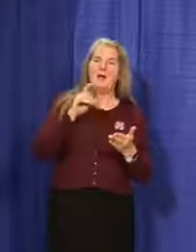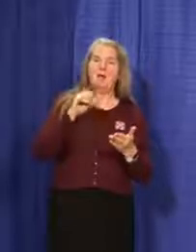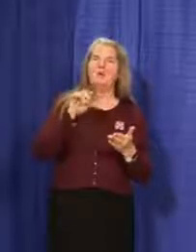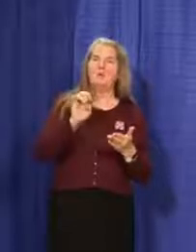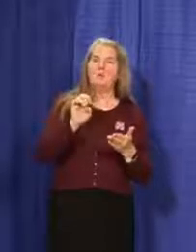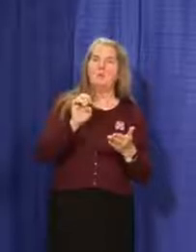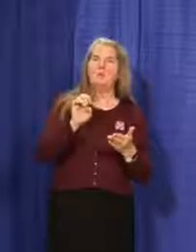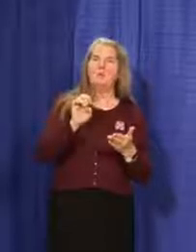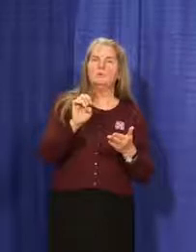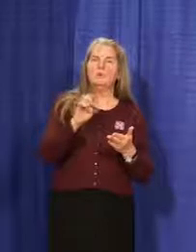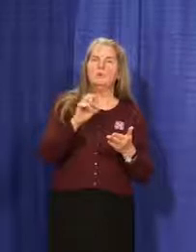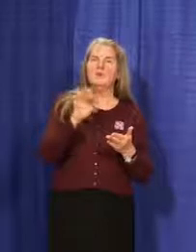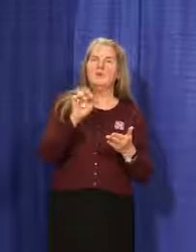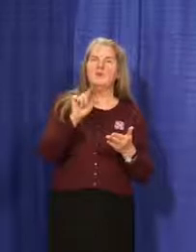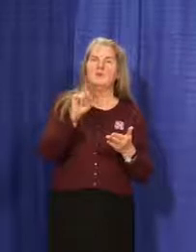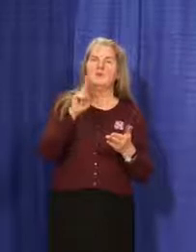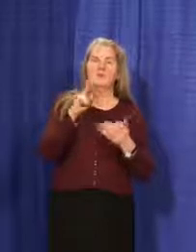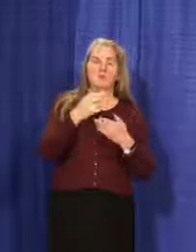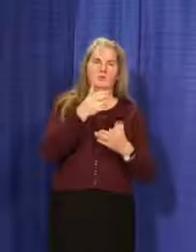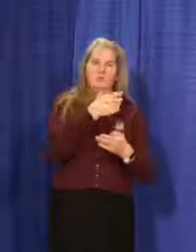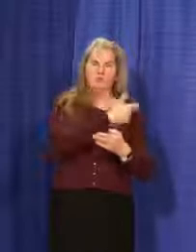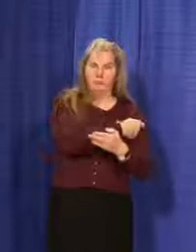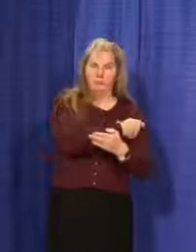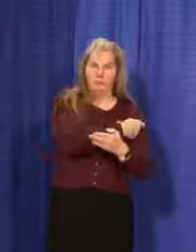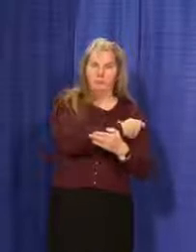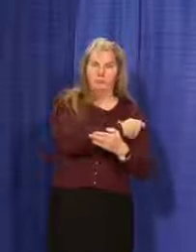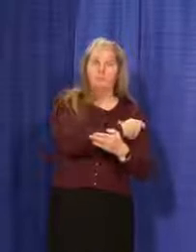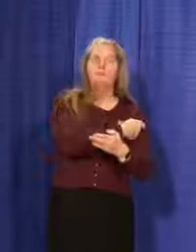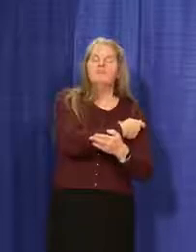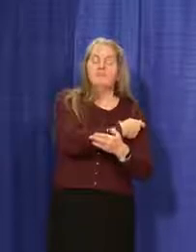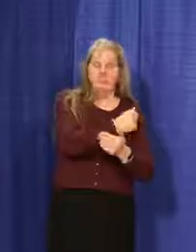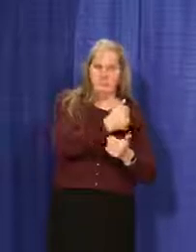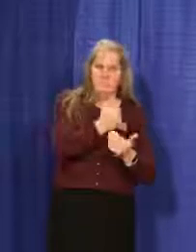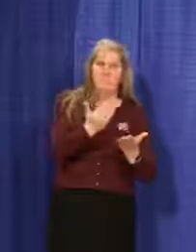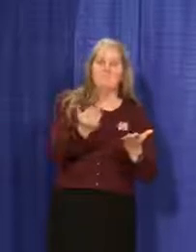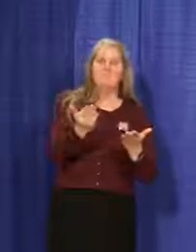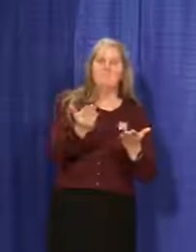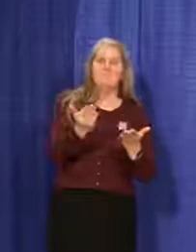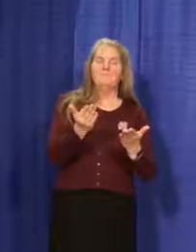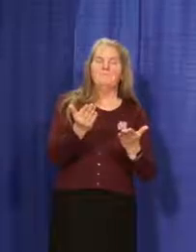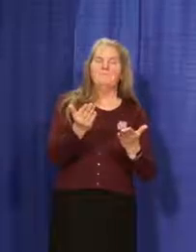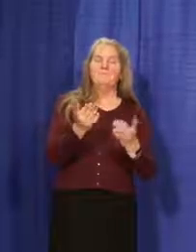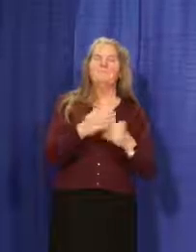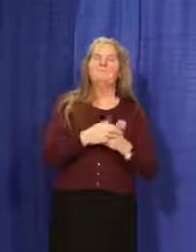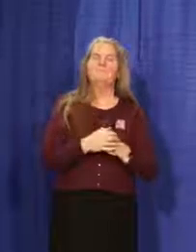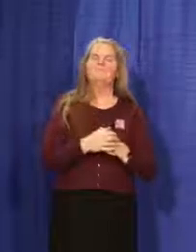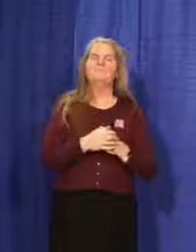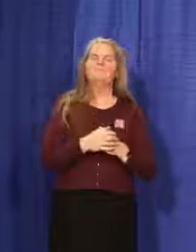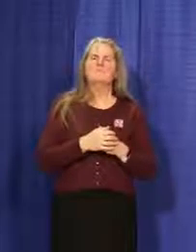product which is the high-dose flu vaccine product.